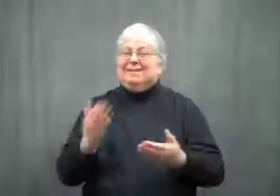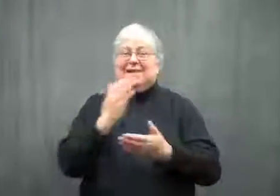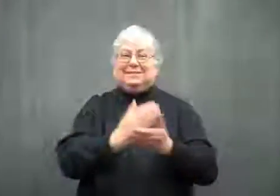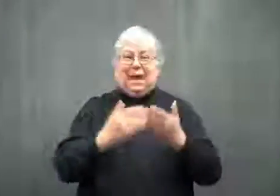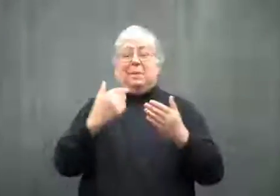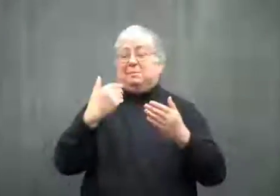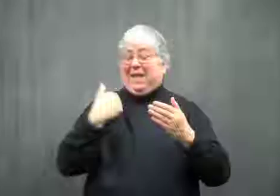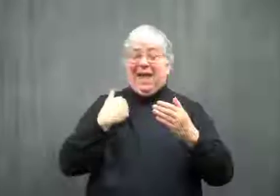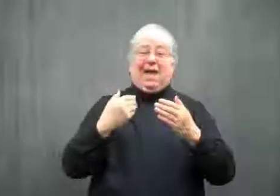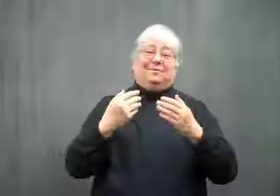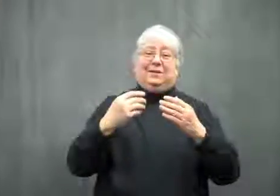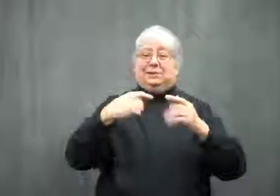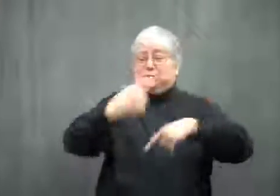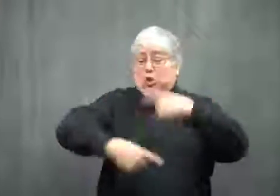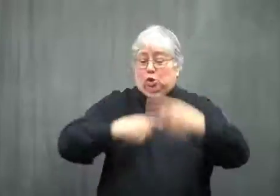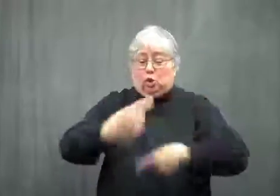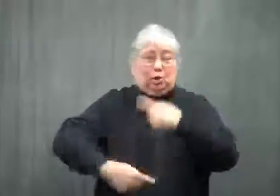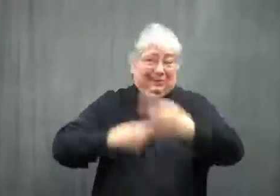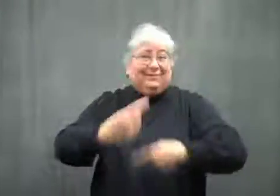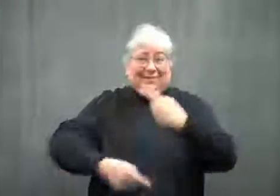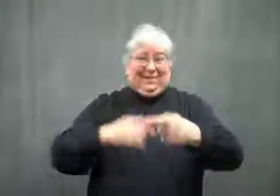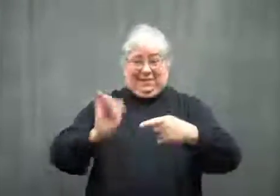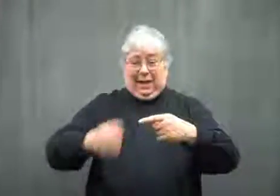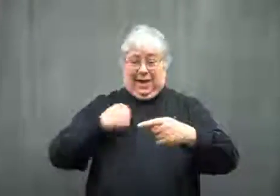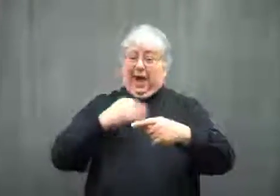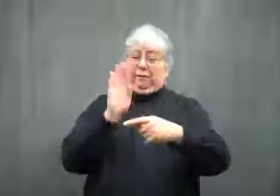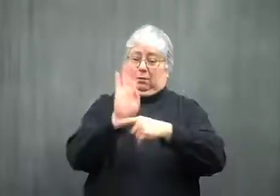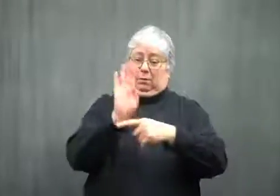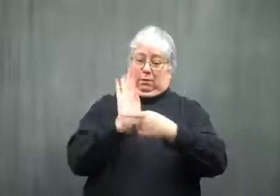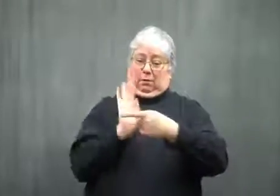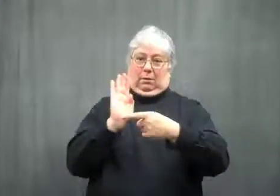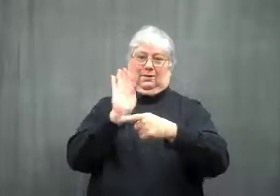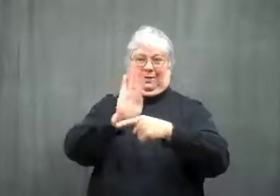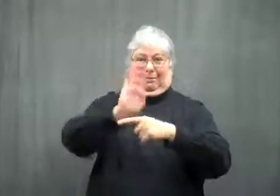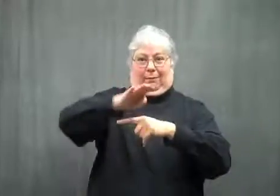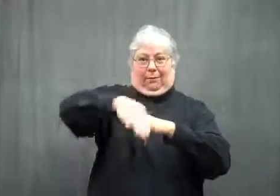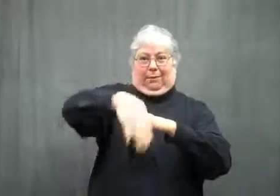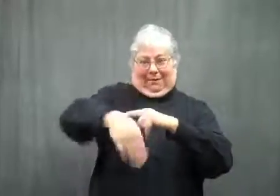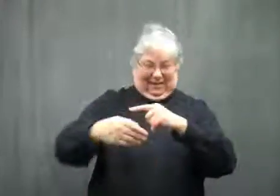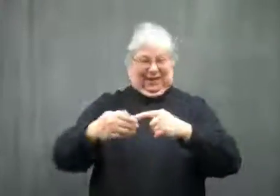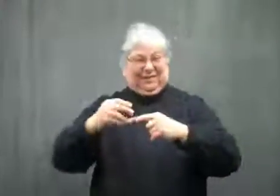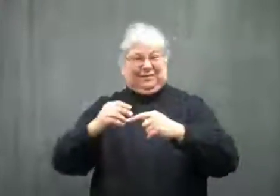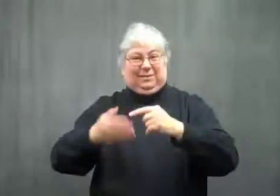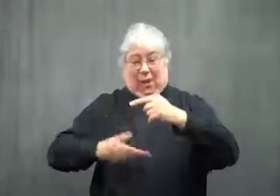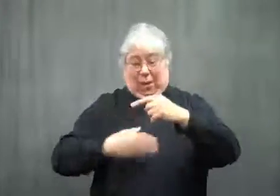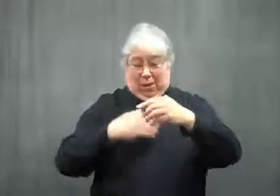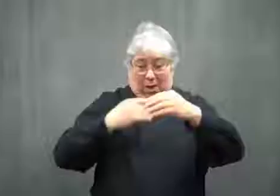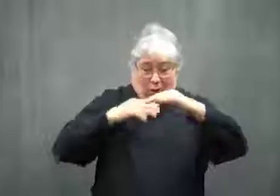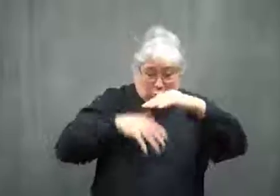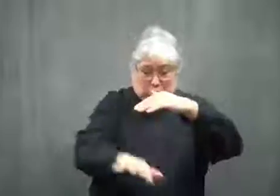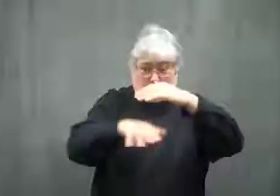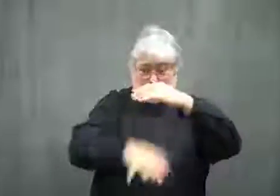Some turbines have fins. The water strikes them and causes it to turn.